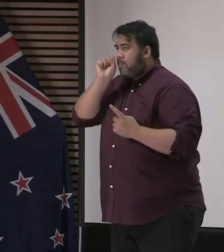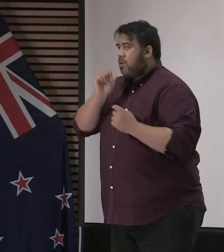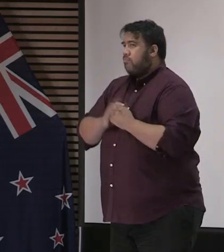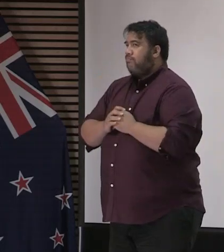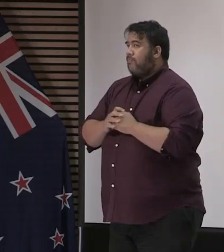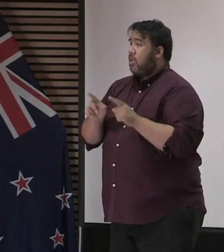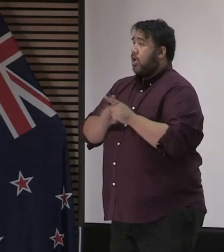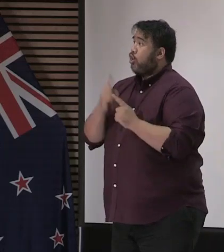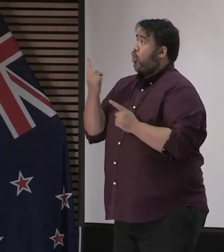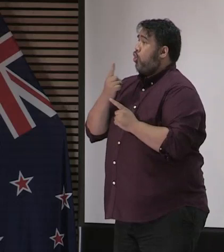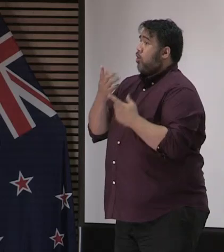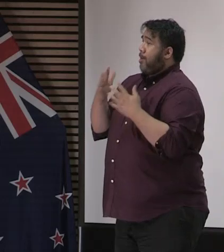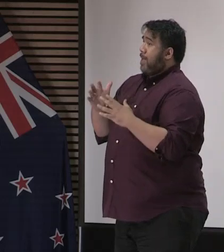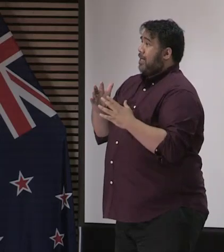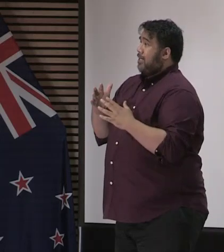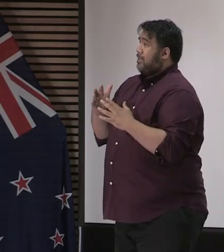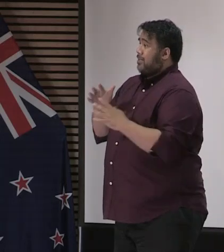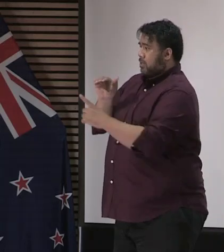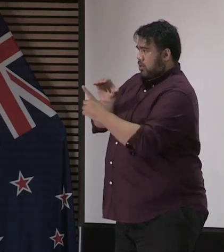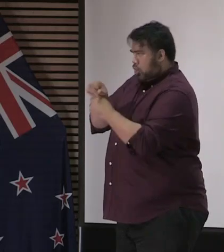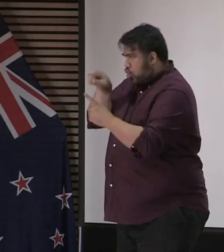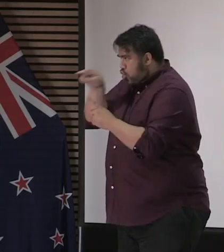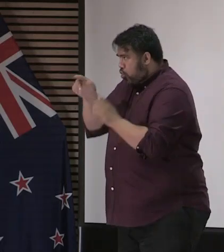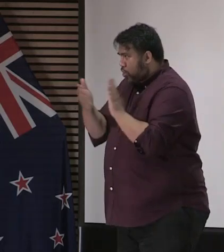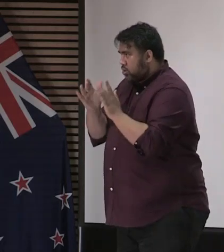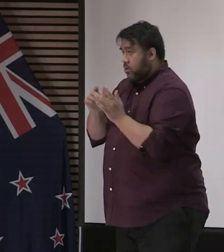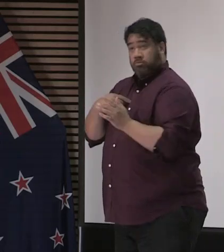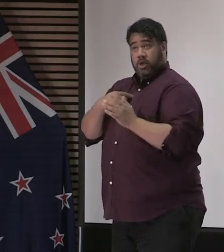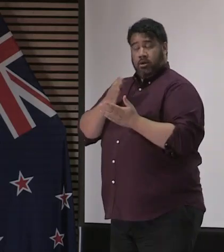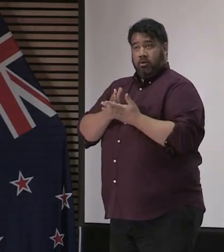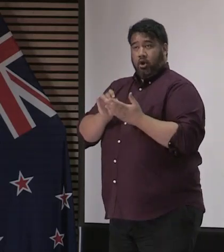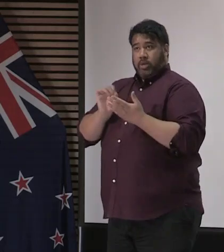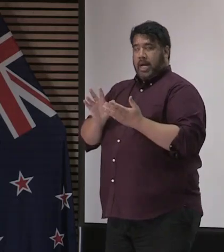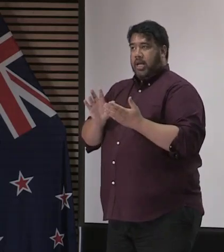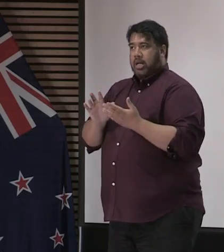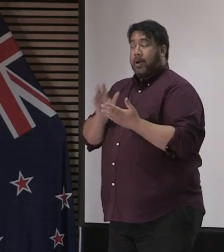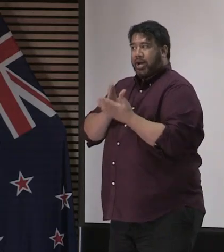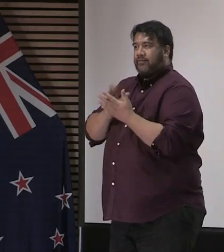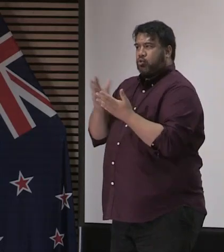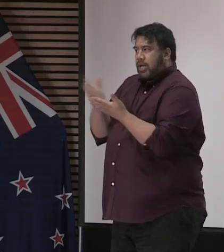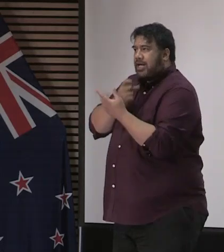critical one was one around the timeliness of contacting